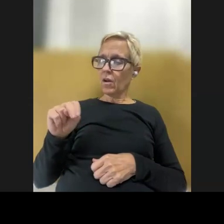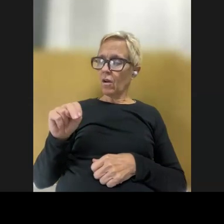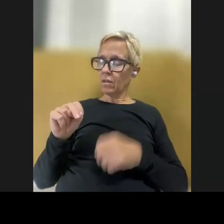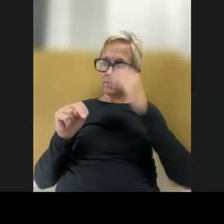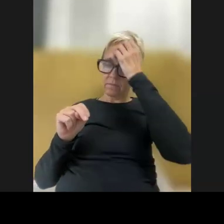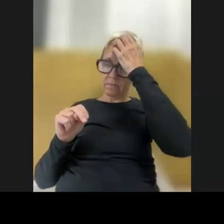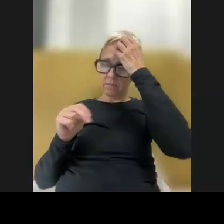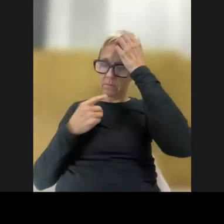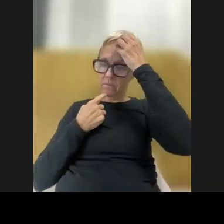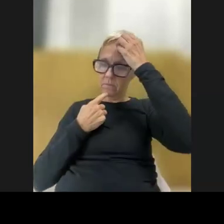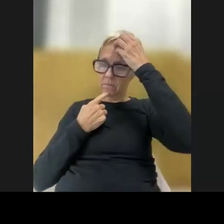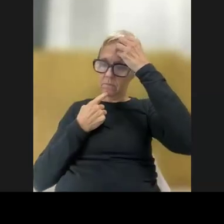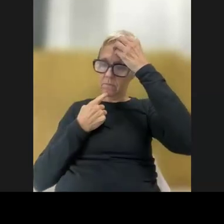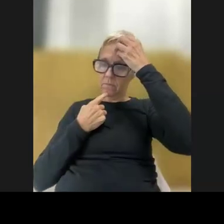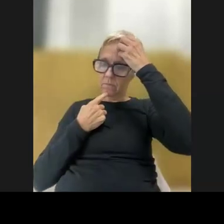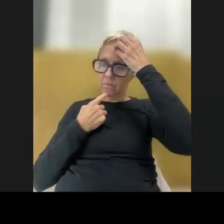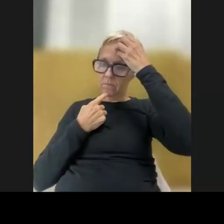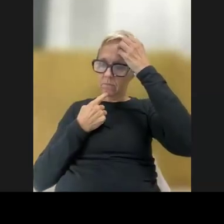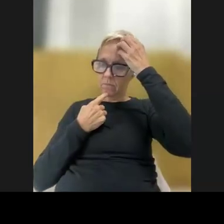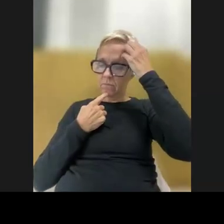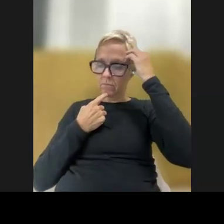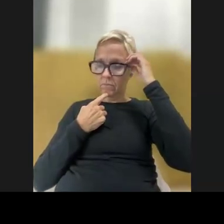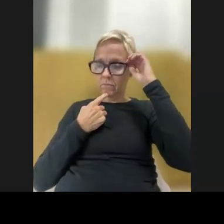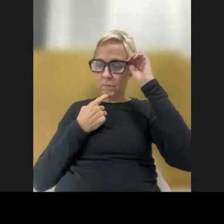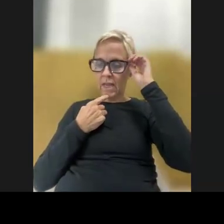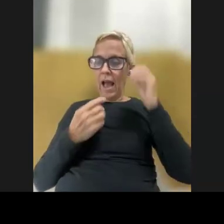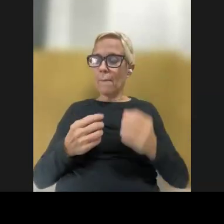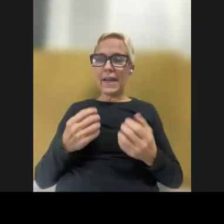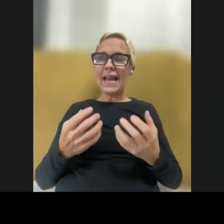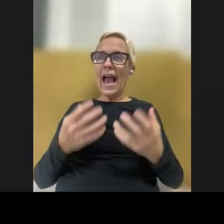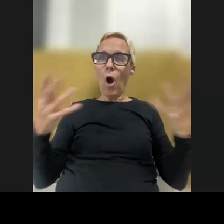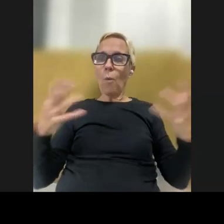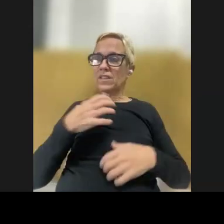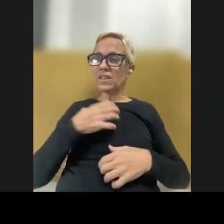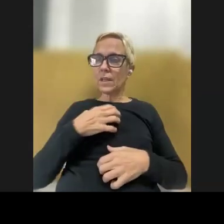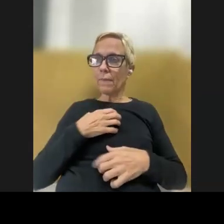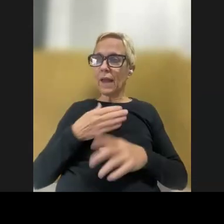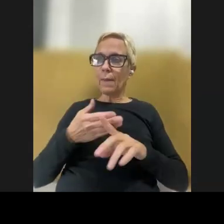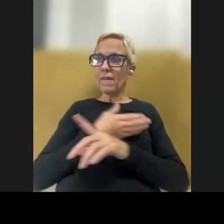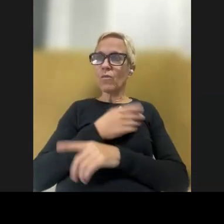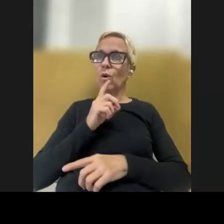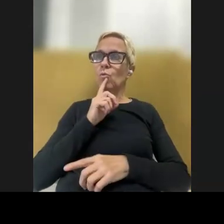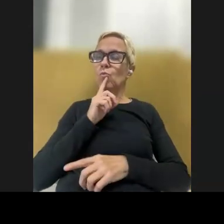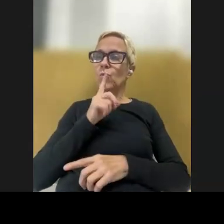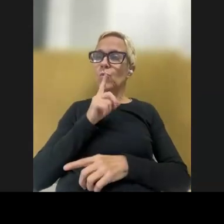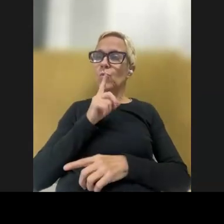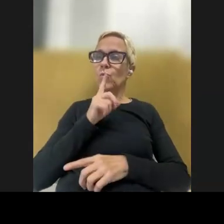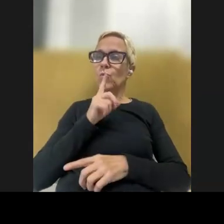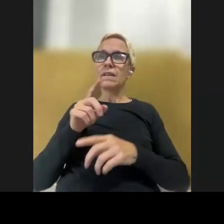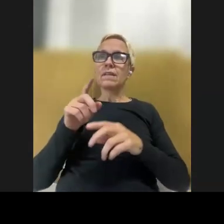So I think that